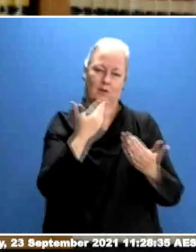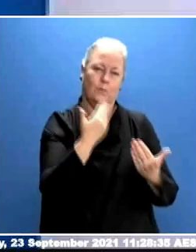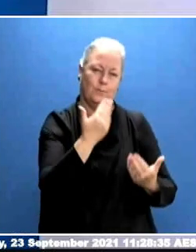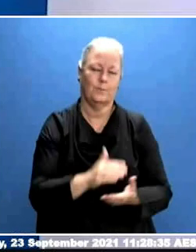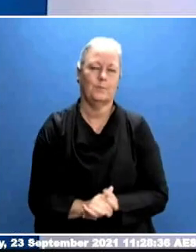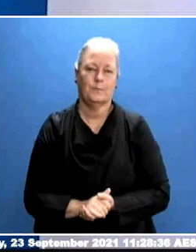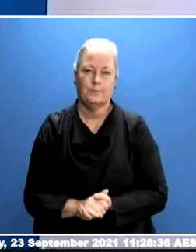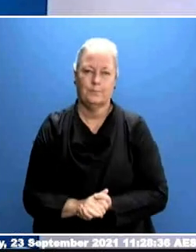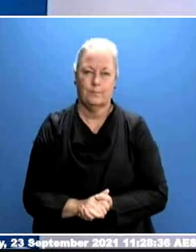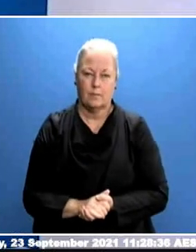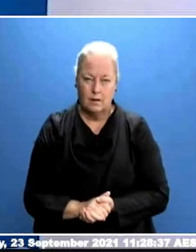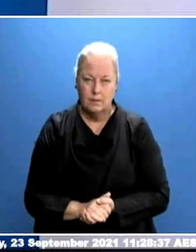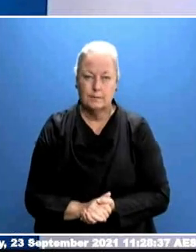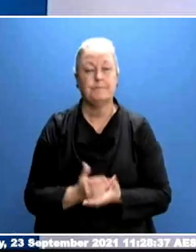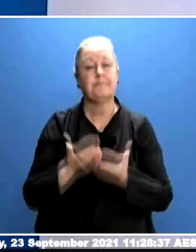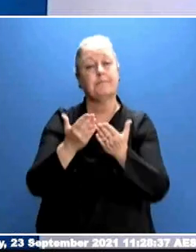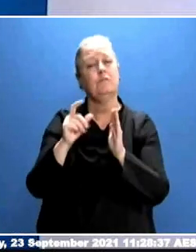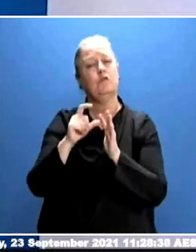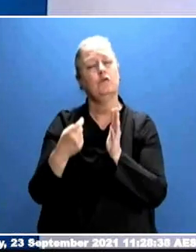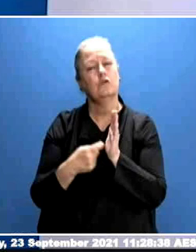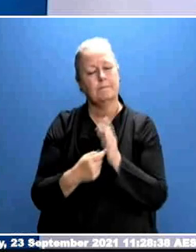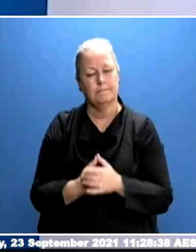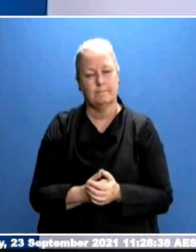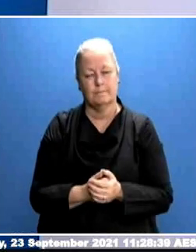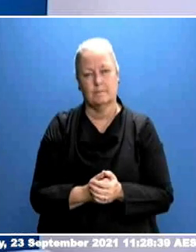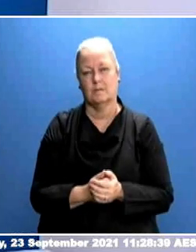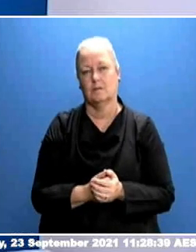Dr Thompson, in your, as I've said before,